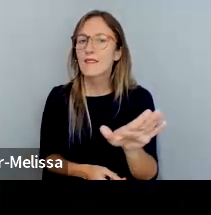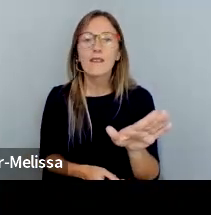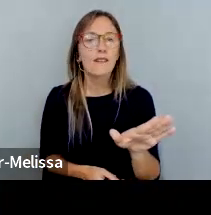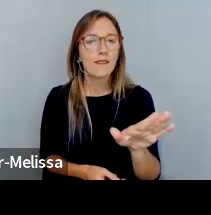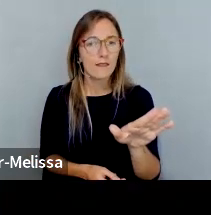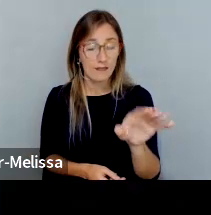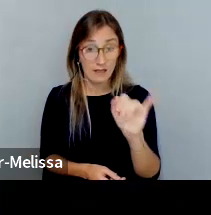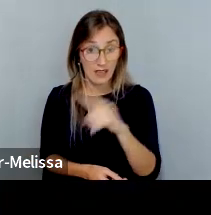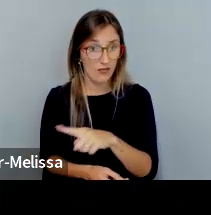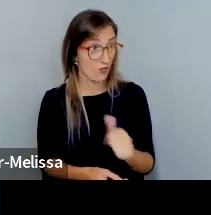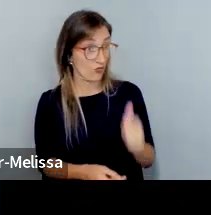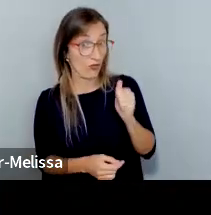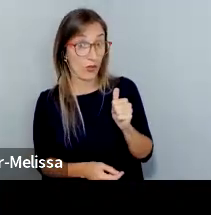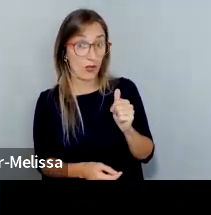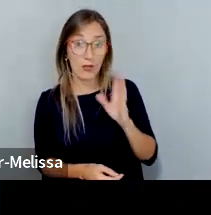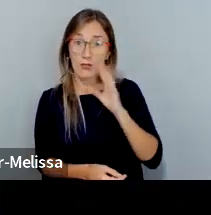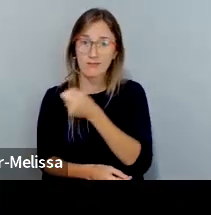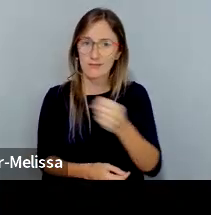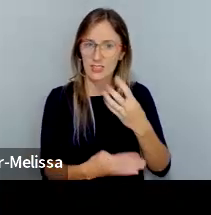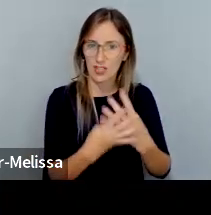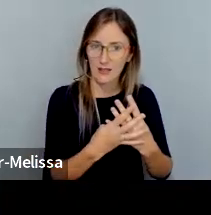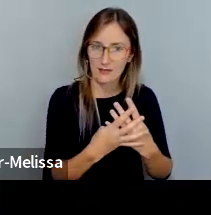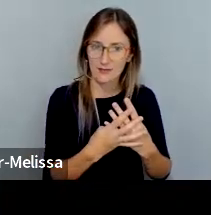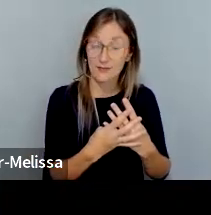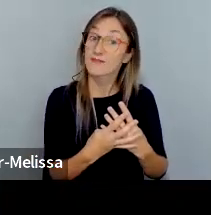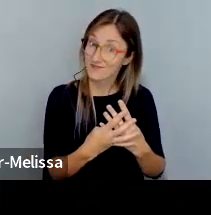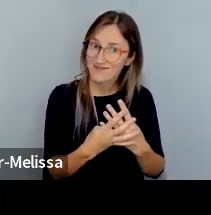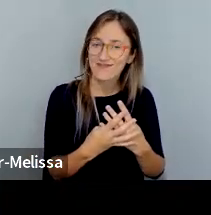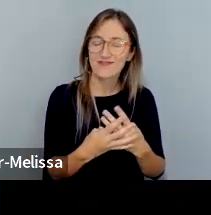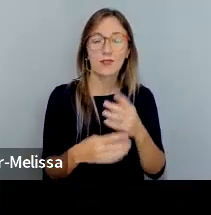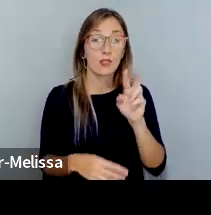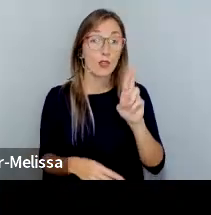differently that people could ask you to leave and if you refused, you